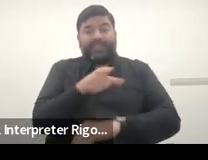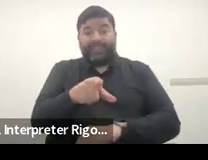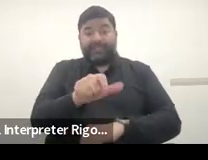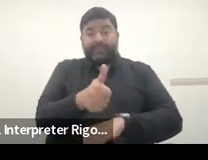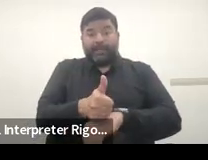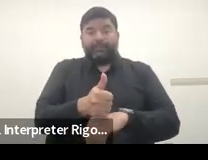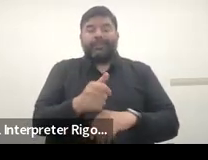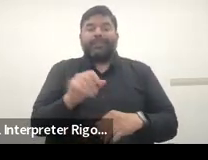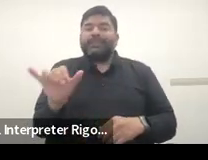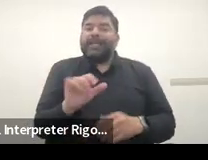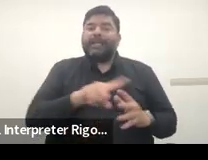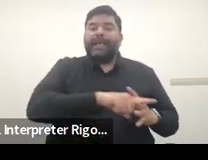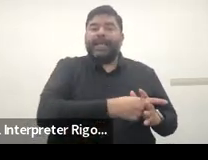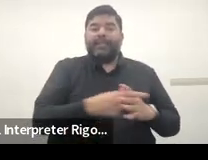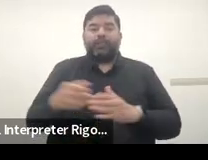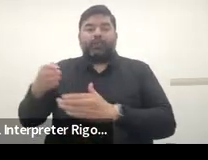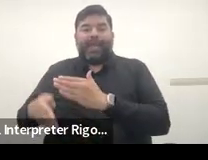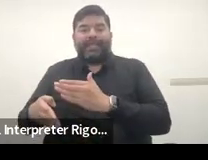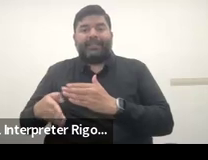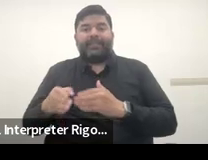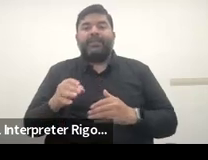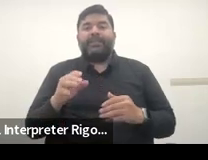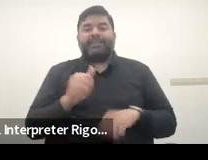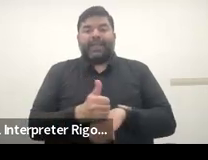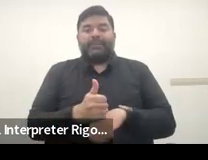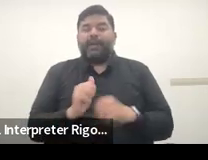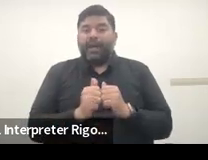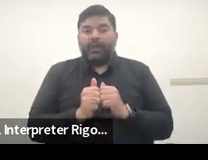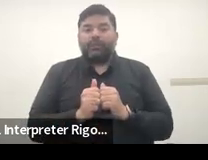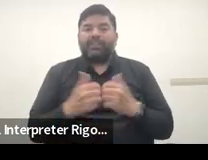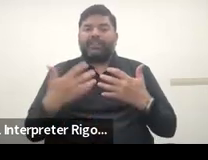an end-to-end setup, is by infusing the linguistic knowledge that we collected